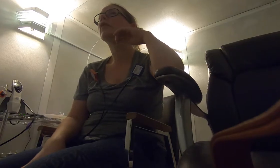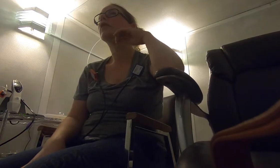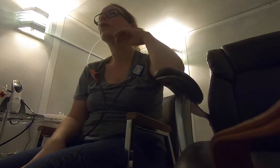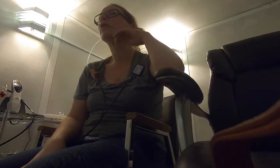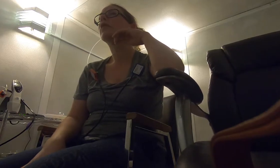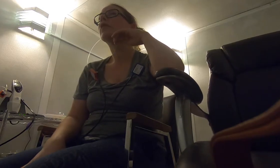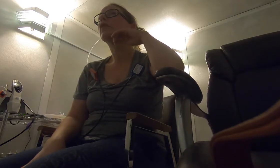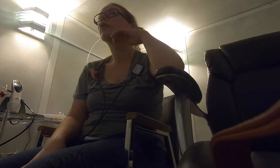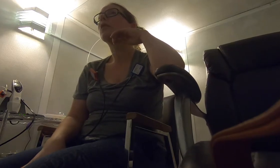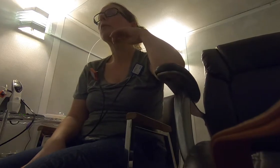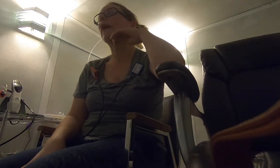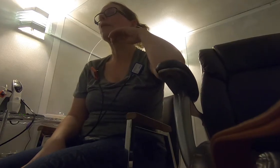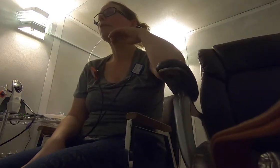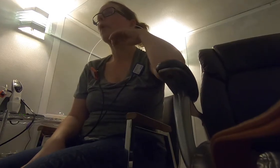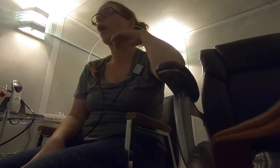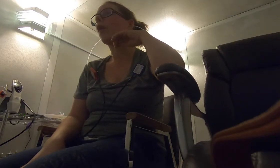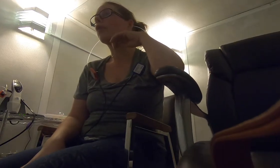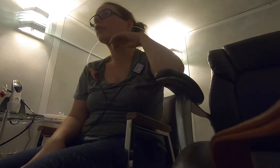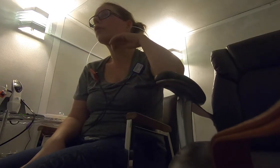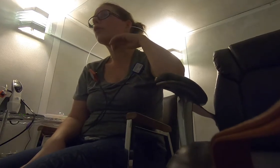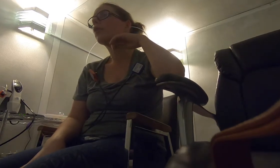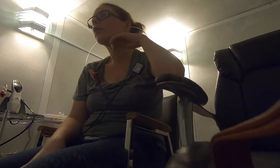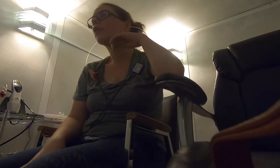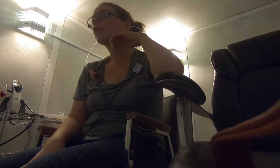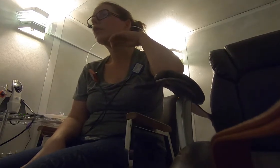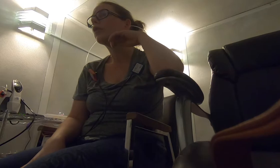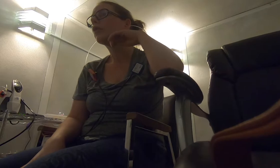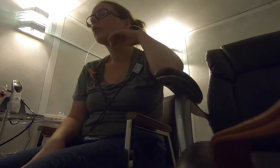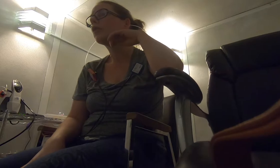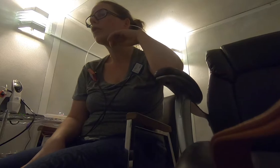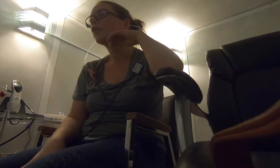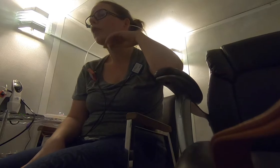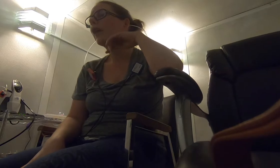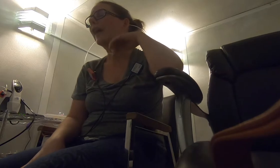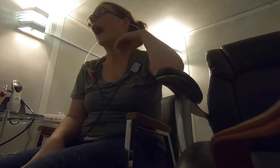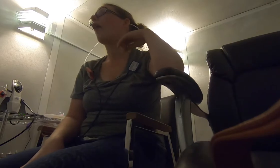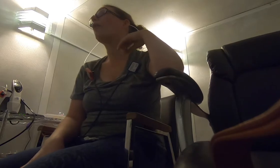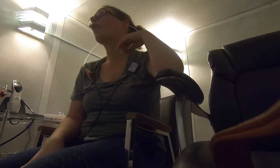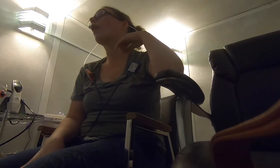baseball cowboy